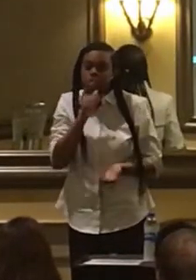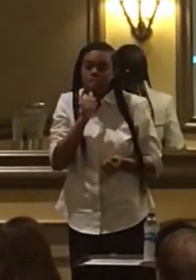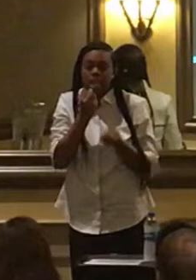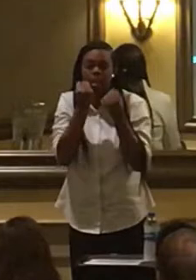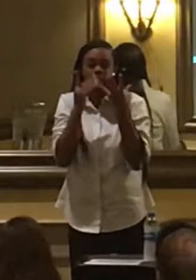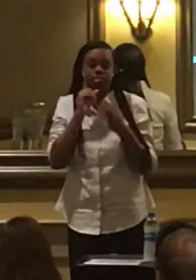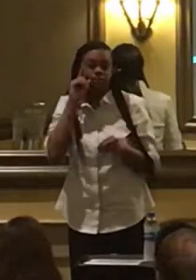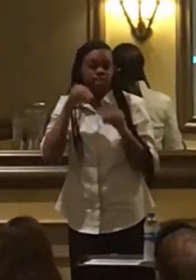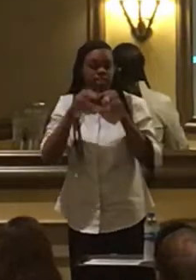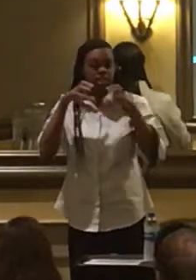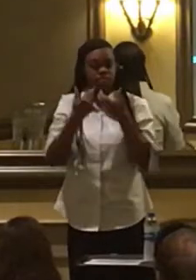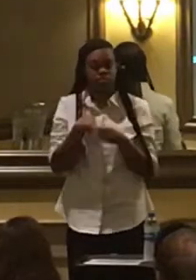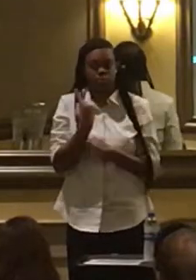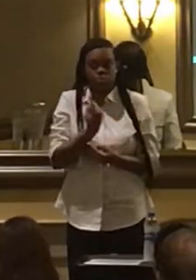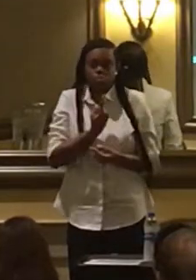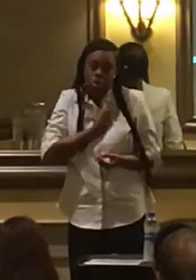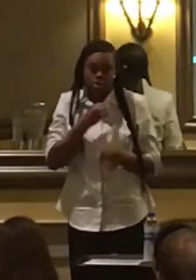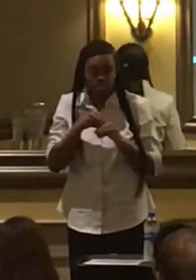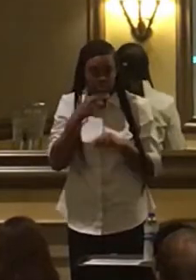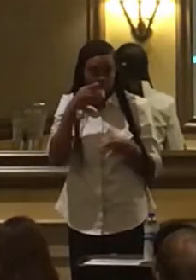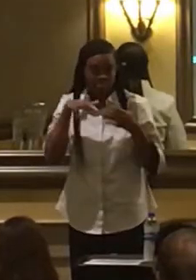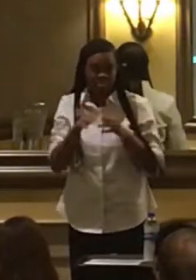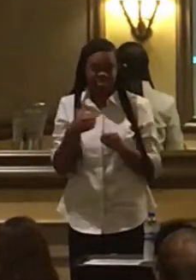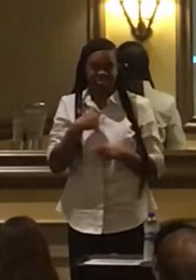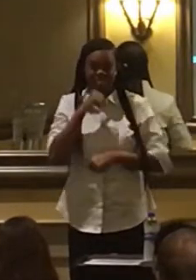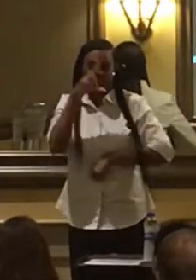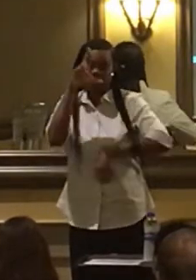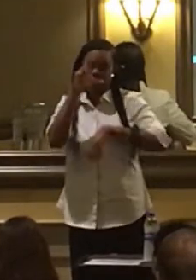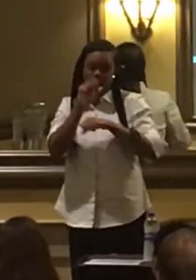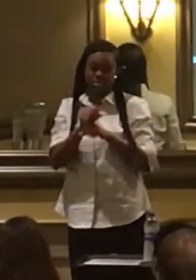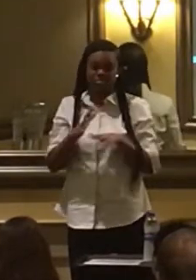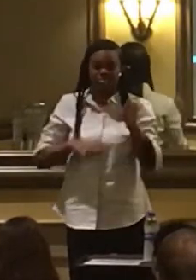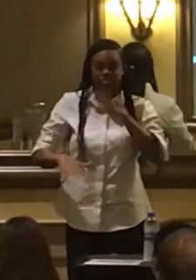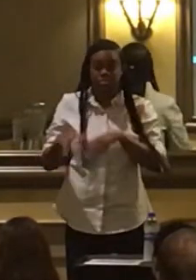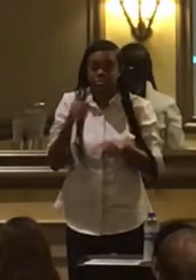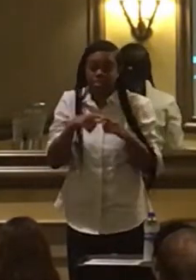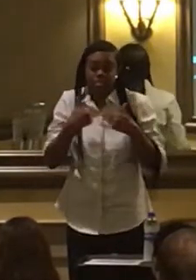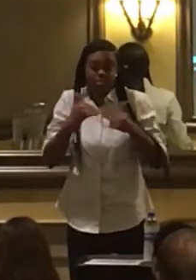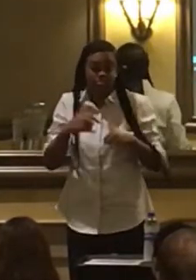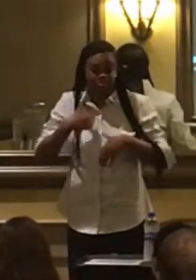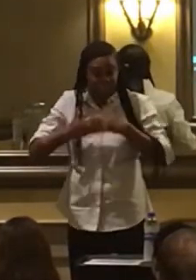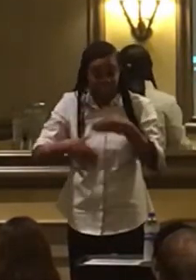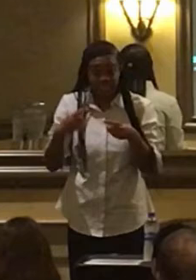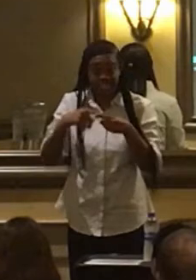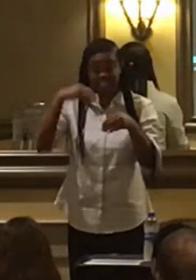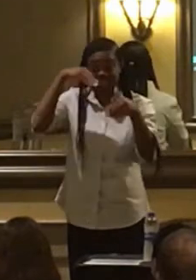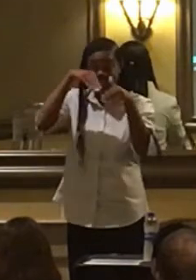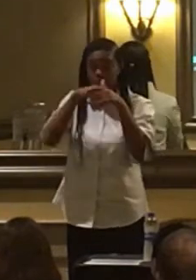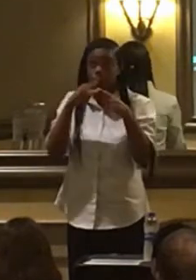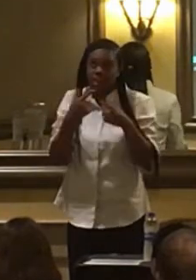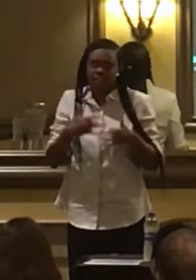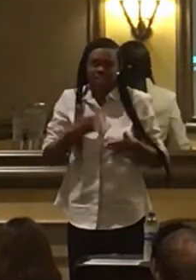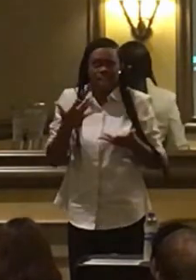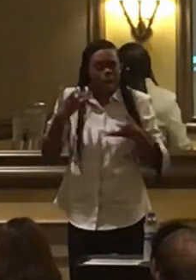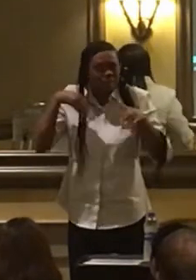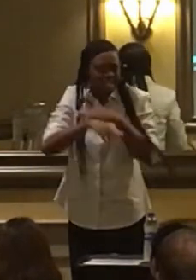When I was in middle school, I didn't have a lot of deaf kids in classes with me and I wasn't really used to it.